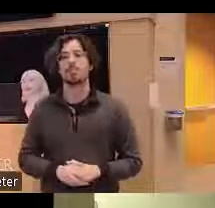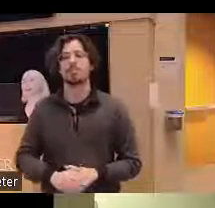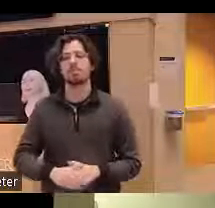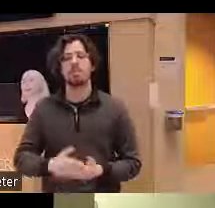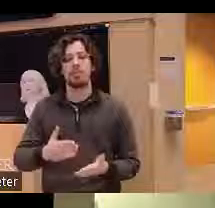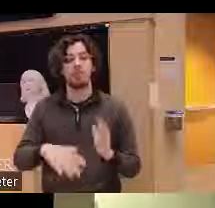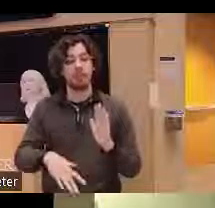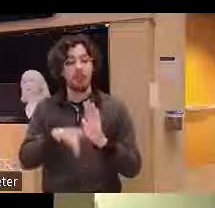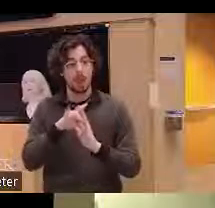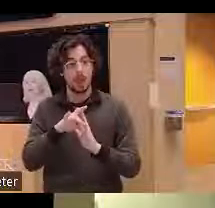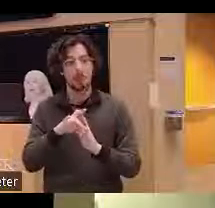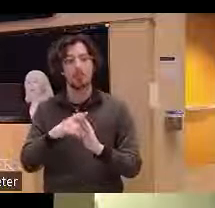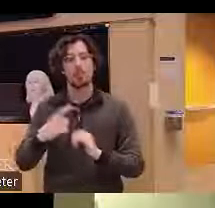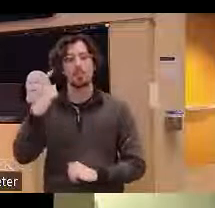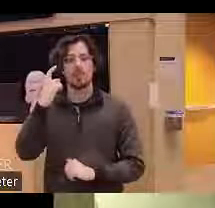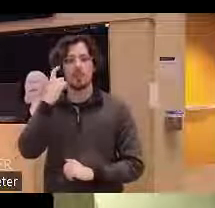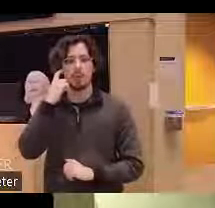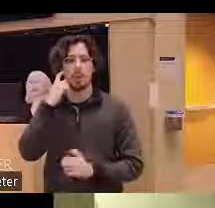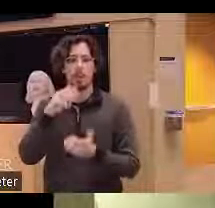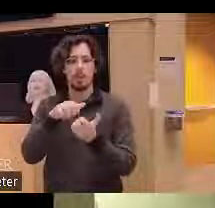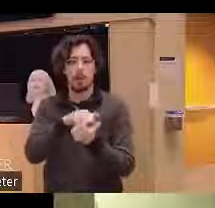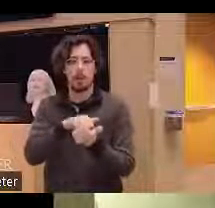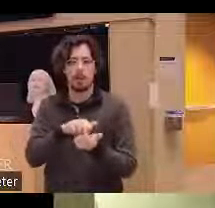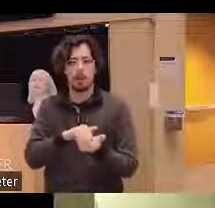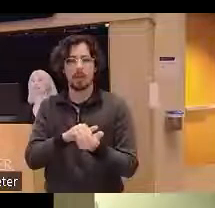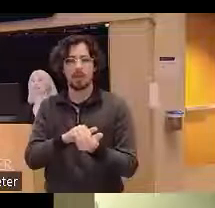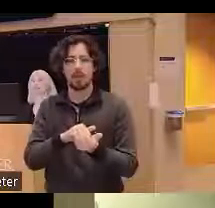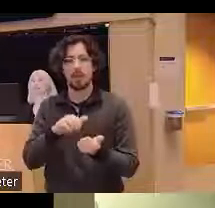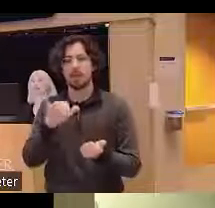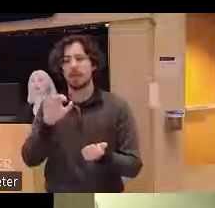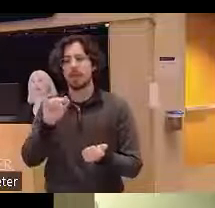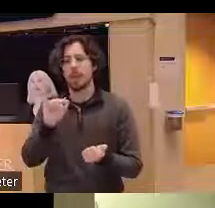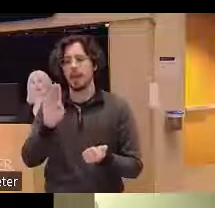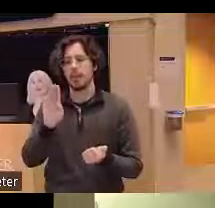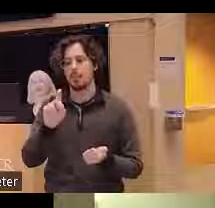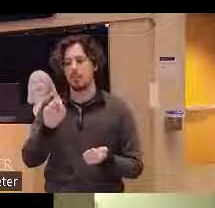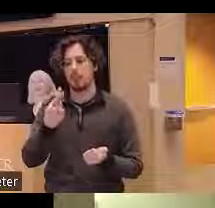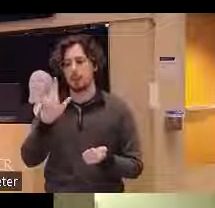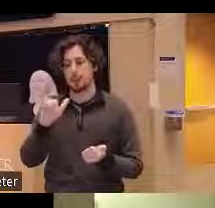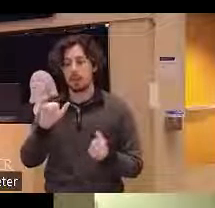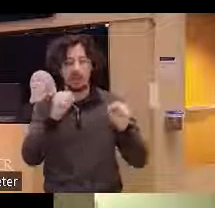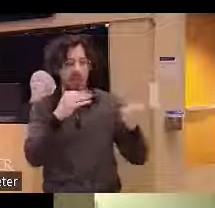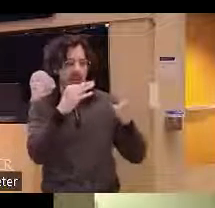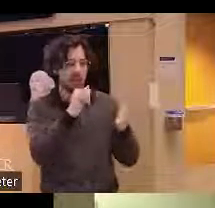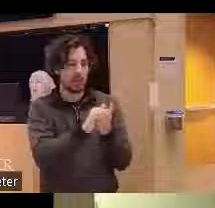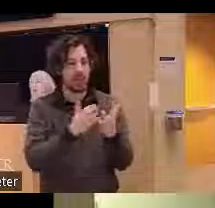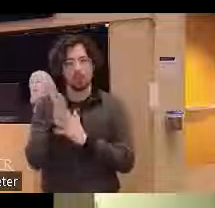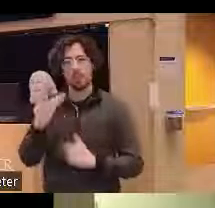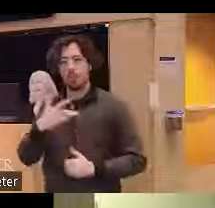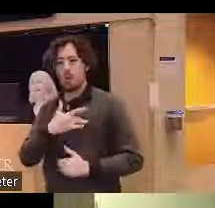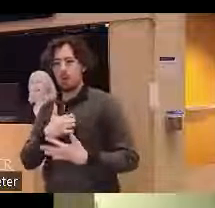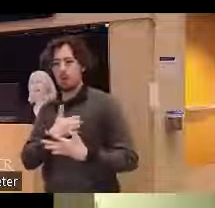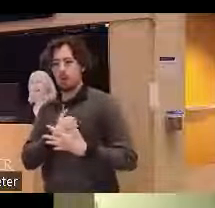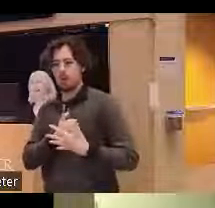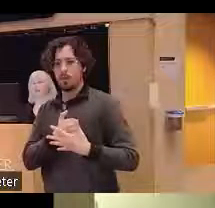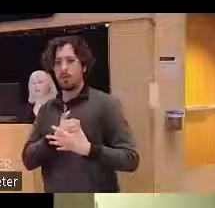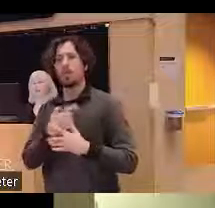the brain metabolic abnormality based on reflexes of the heart that control blood flow right so you